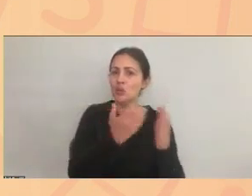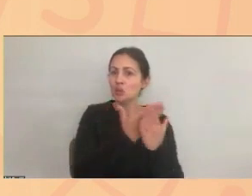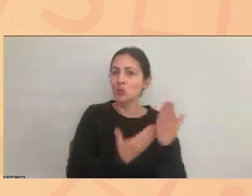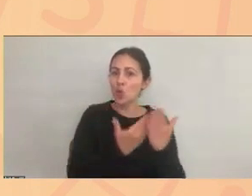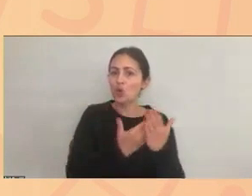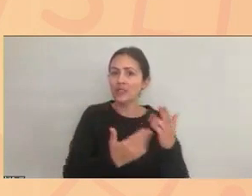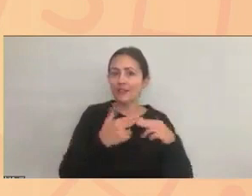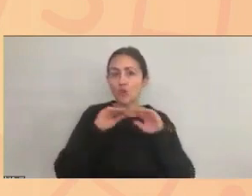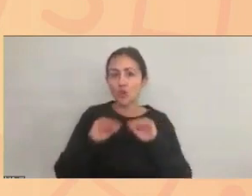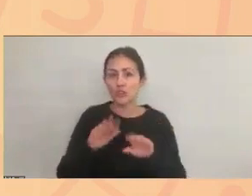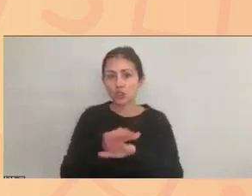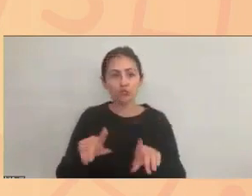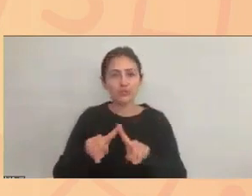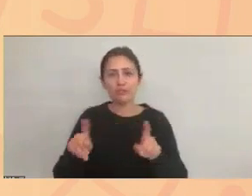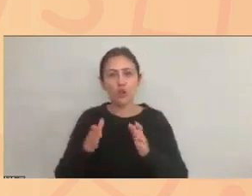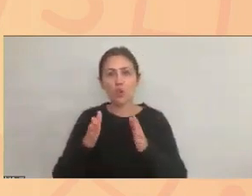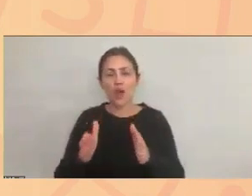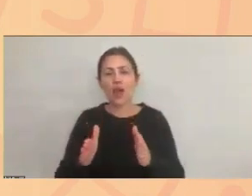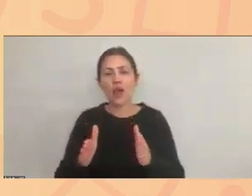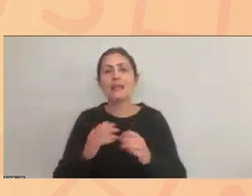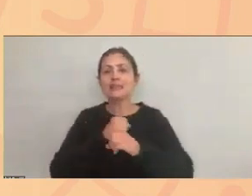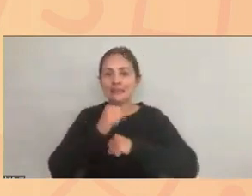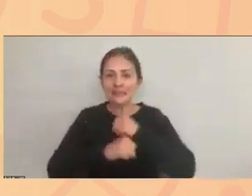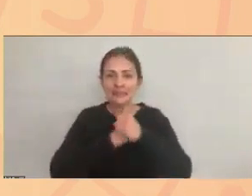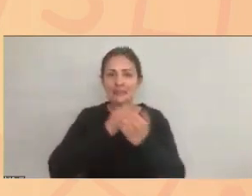So as we talk about passing the generation, you know,